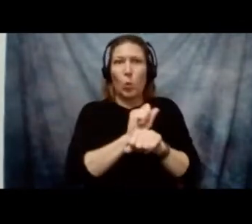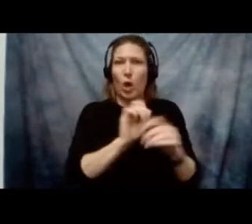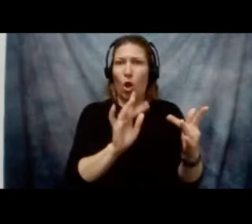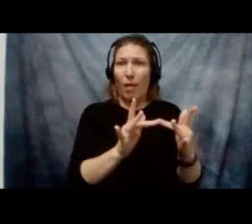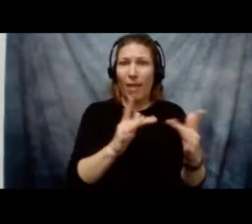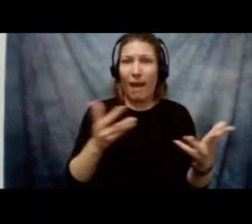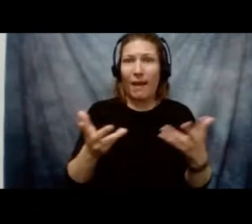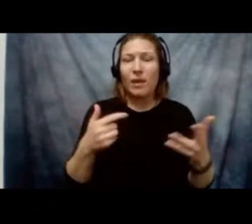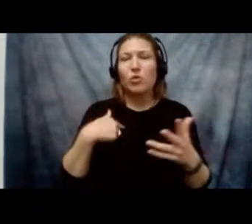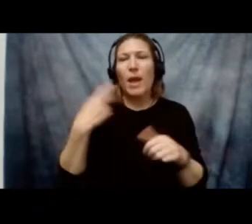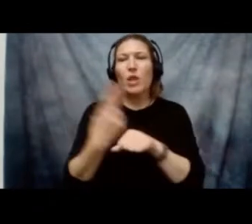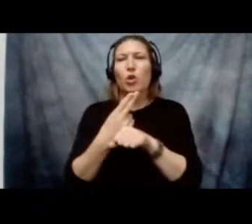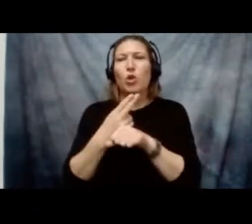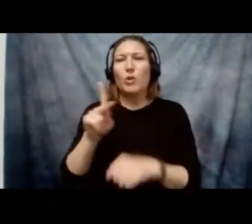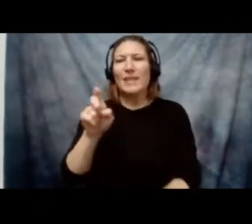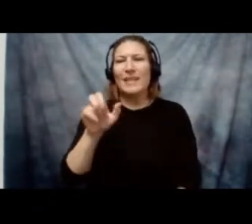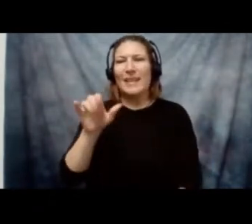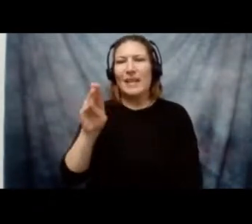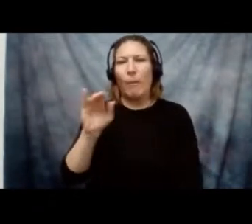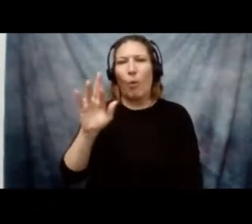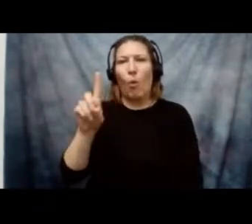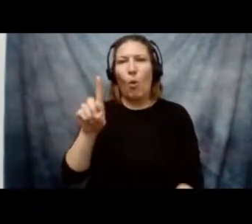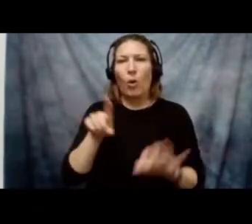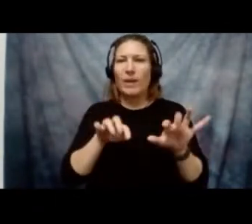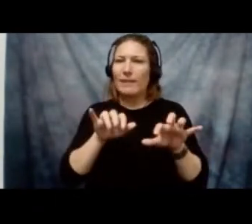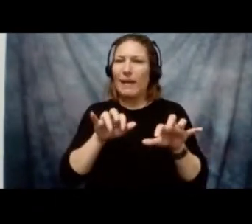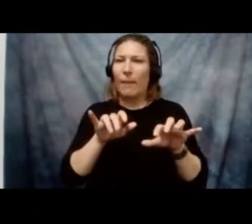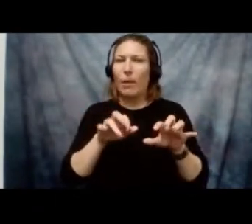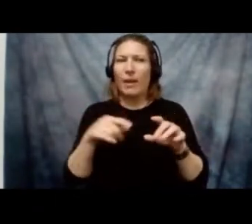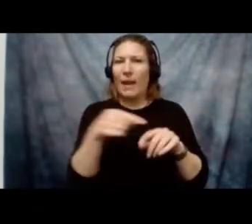the system before before everything got messed up on the internet and everything was actually